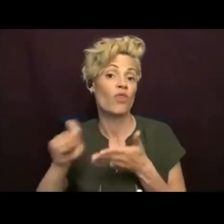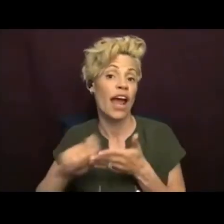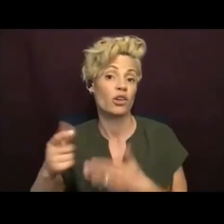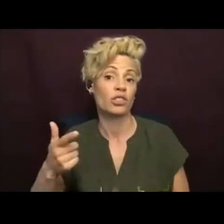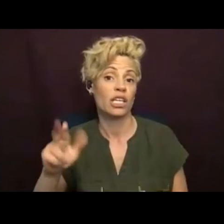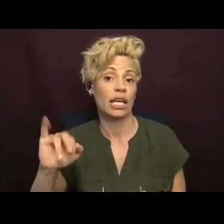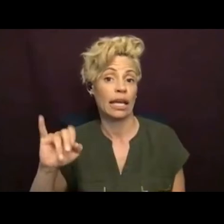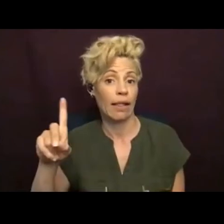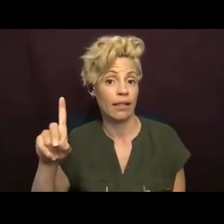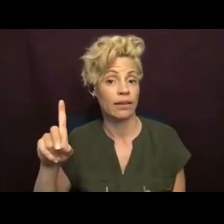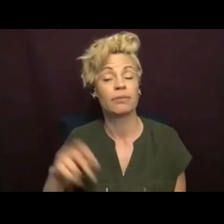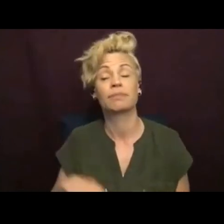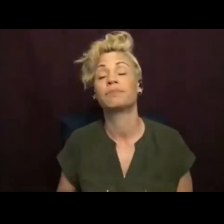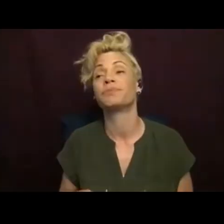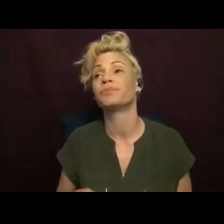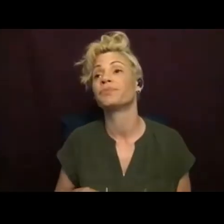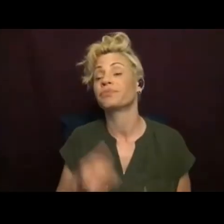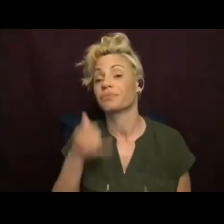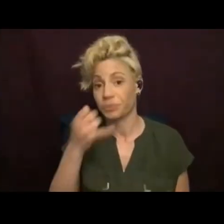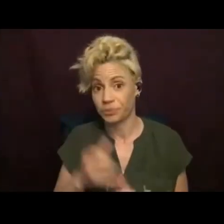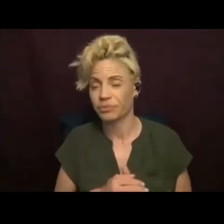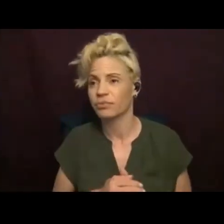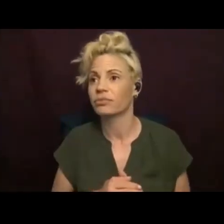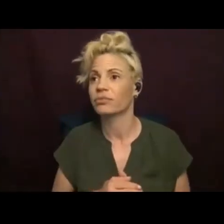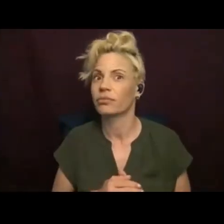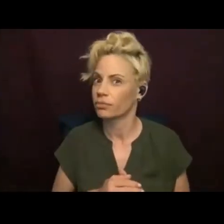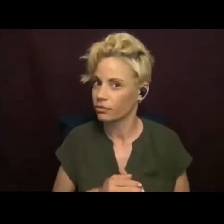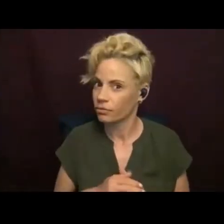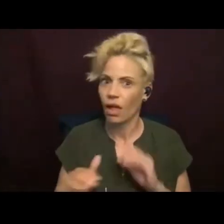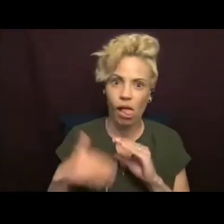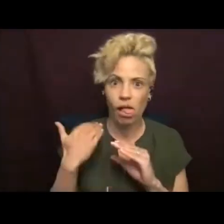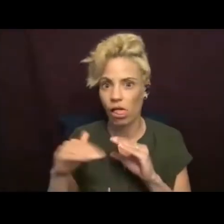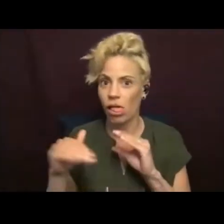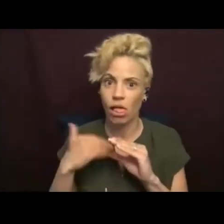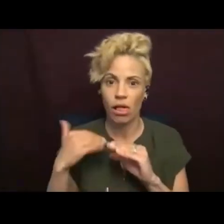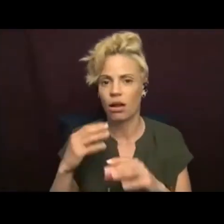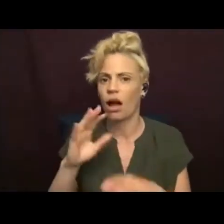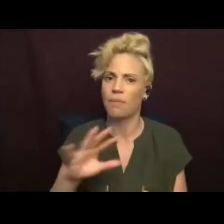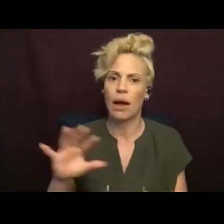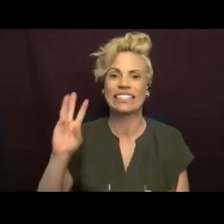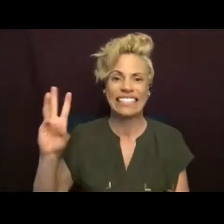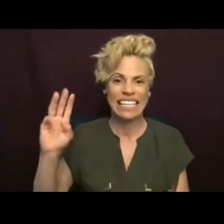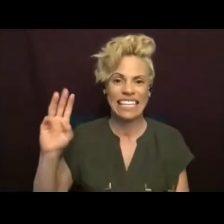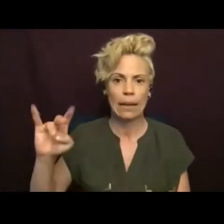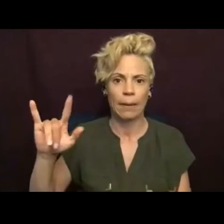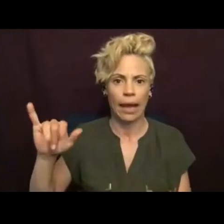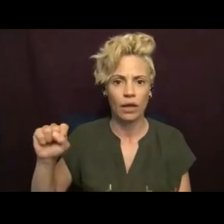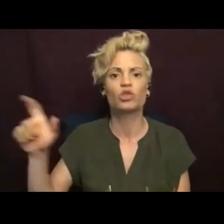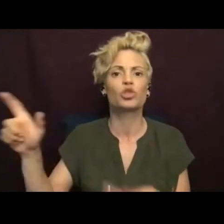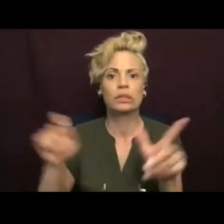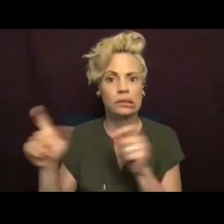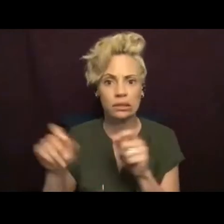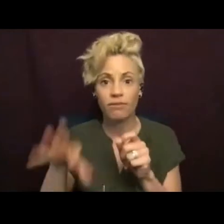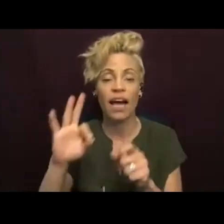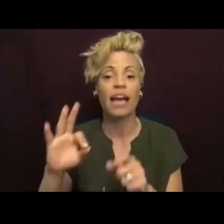it took them about six emails to gather up four disabled screenwriters